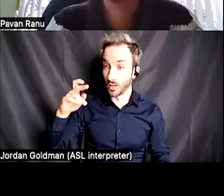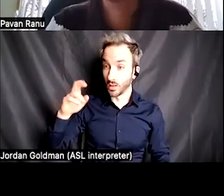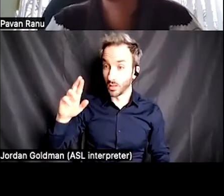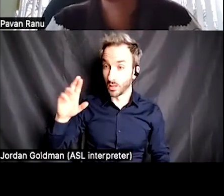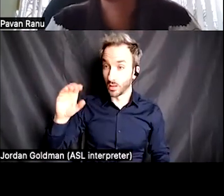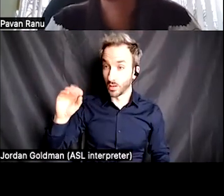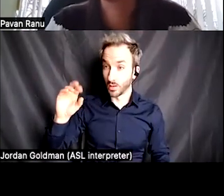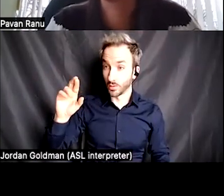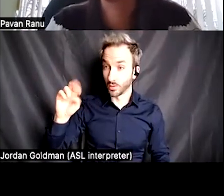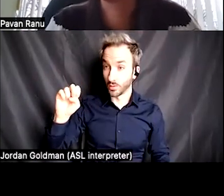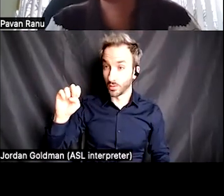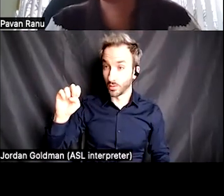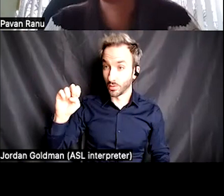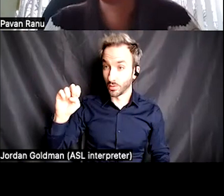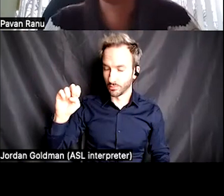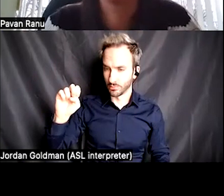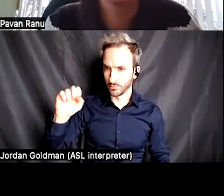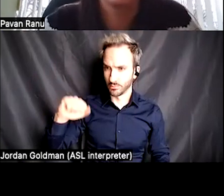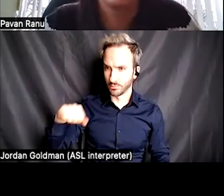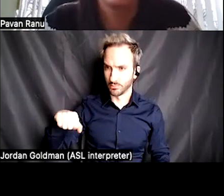Cottagecore, a reversal of mid-century modern,